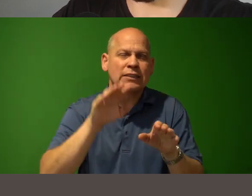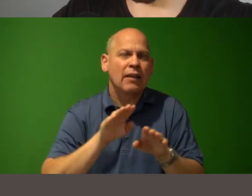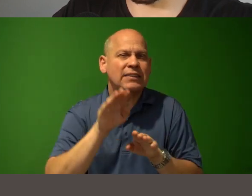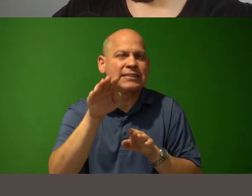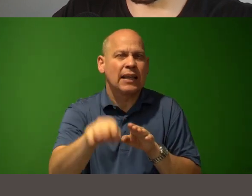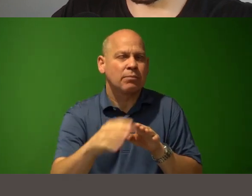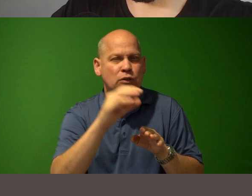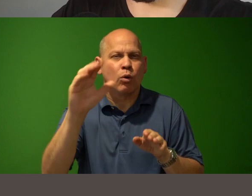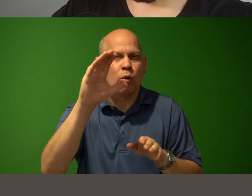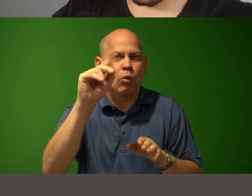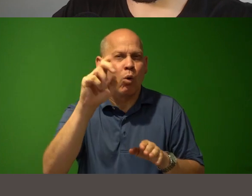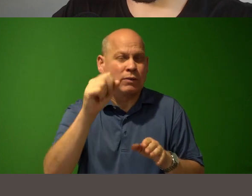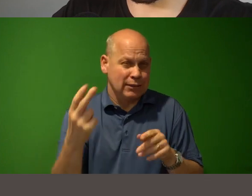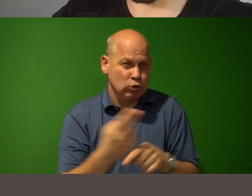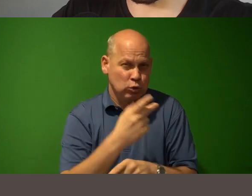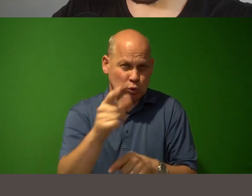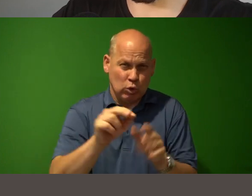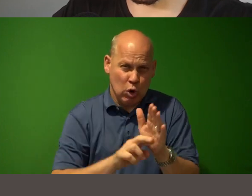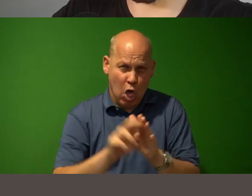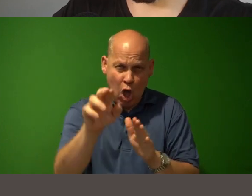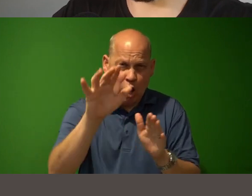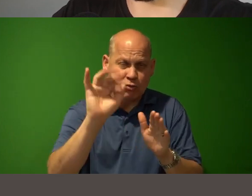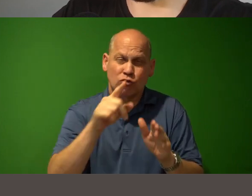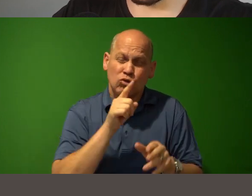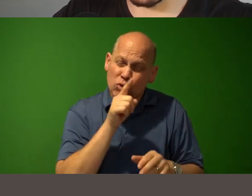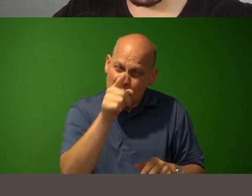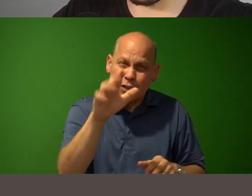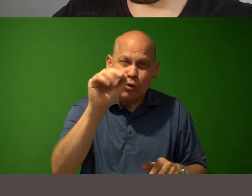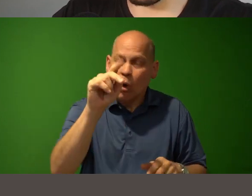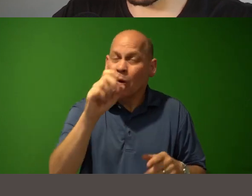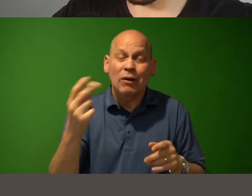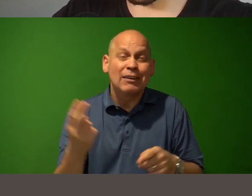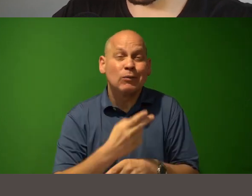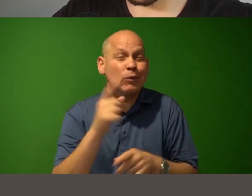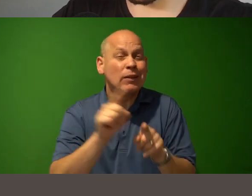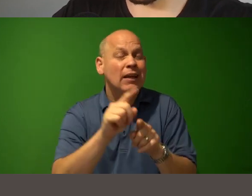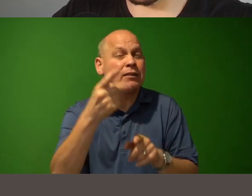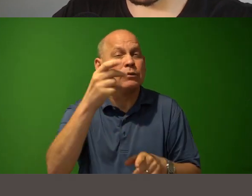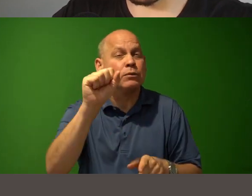This can be used to launch and execute real code, or it can be used as pseudo code to describe a process, write it